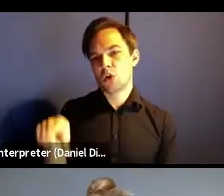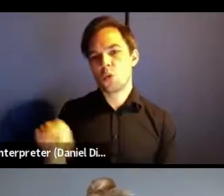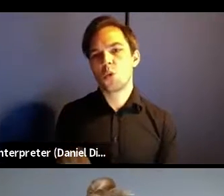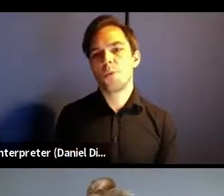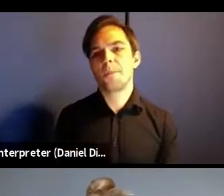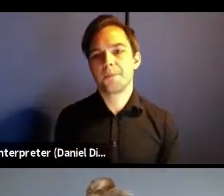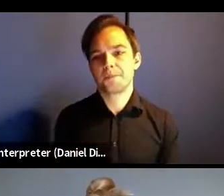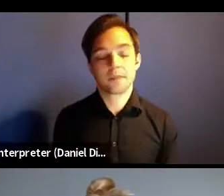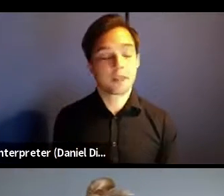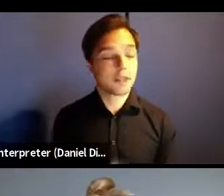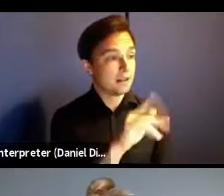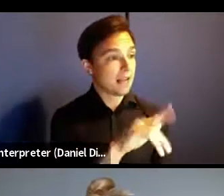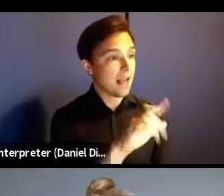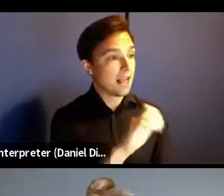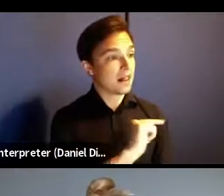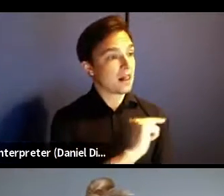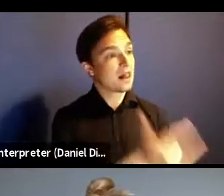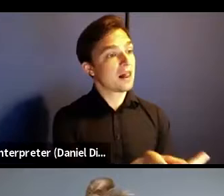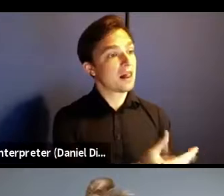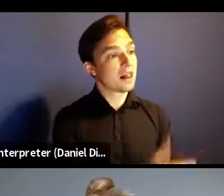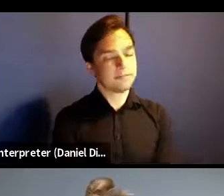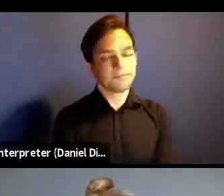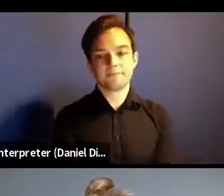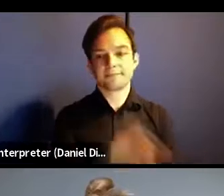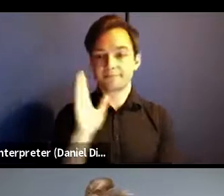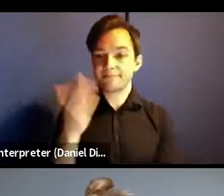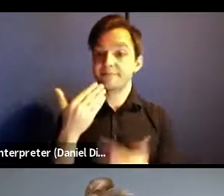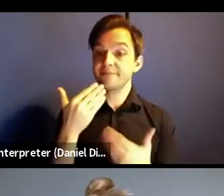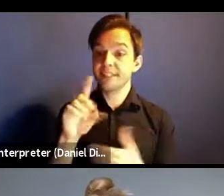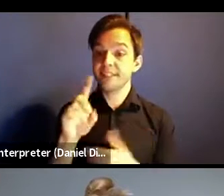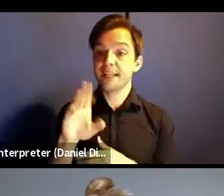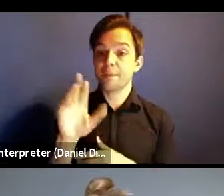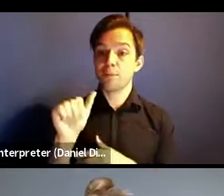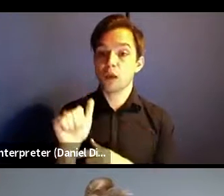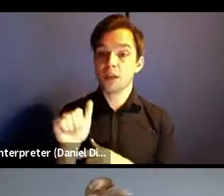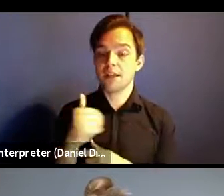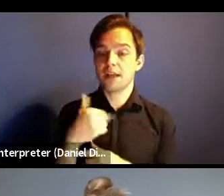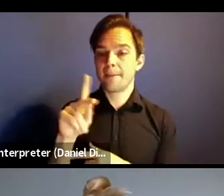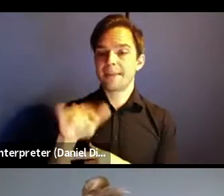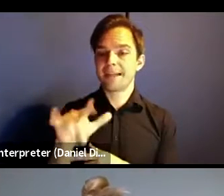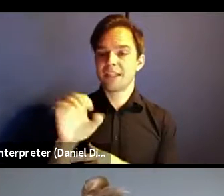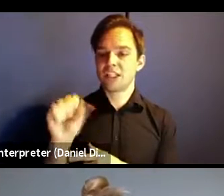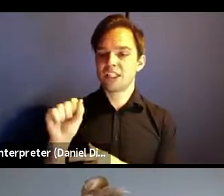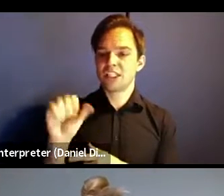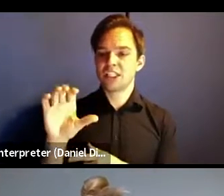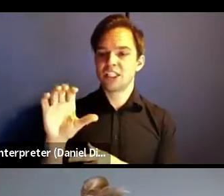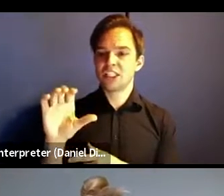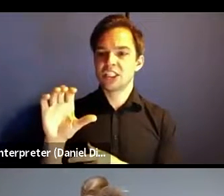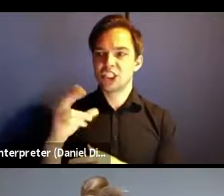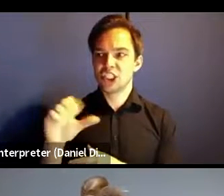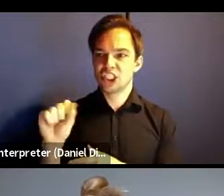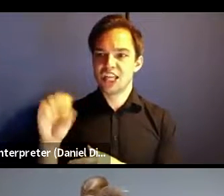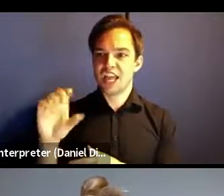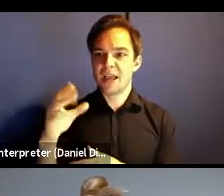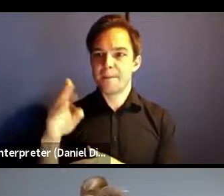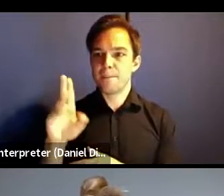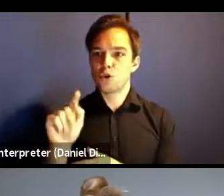And Kyle? Hi, thanks Debra. Hi my name's Kyle Shachmut I'm the Assistant Director of Digital Accessibility at Harvard.